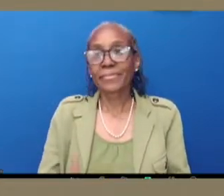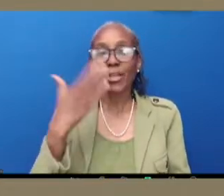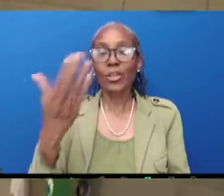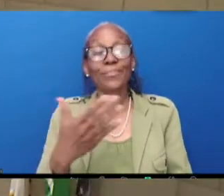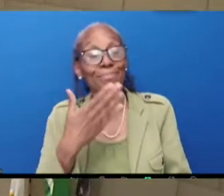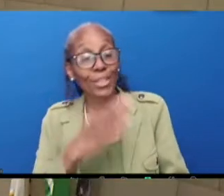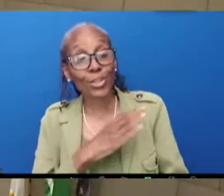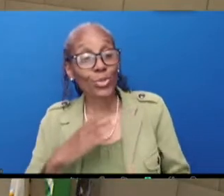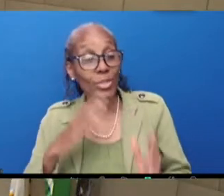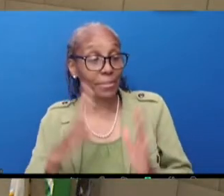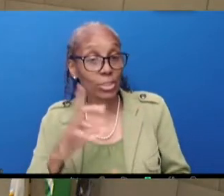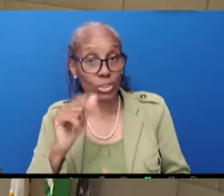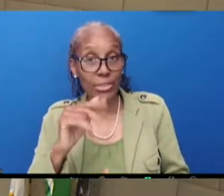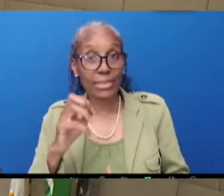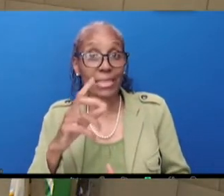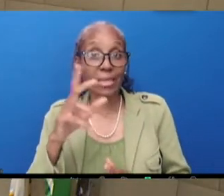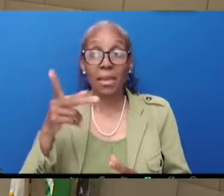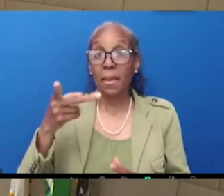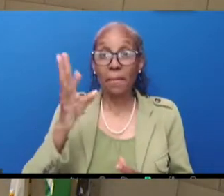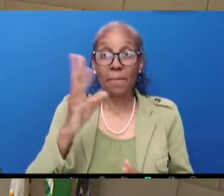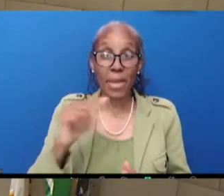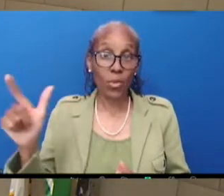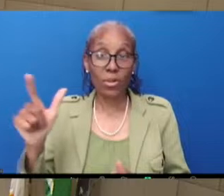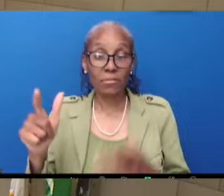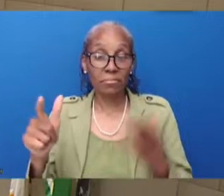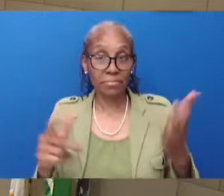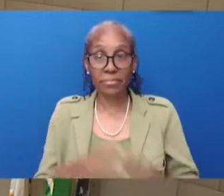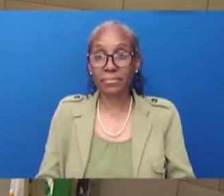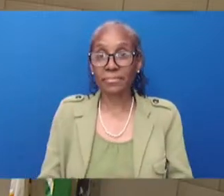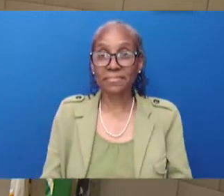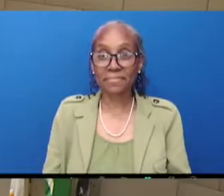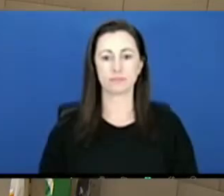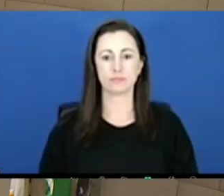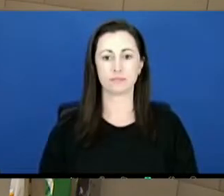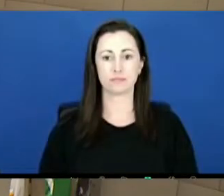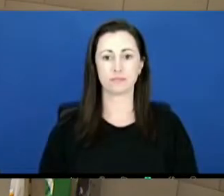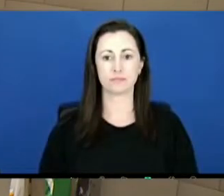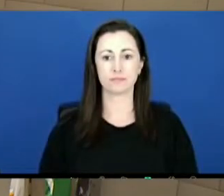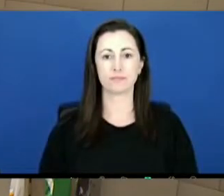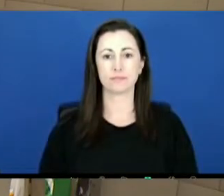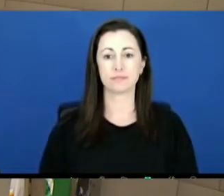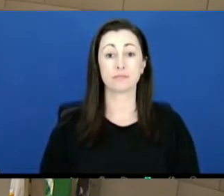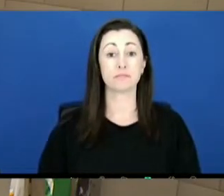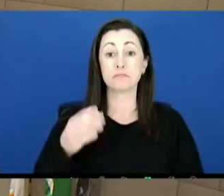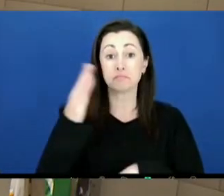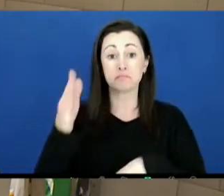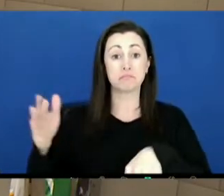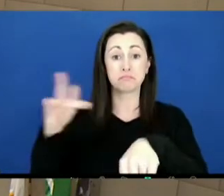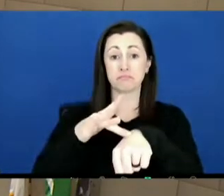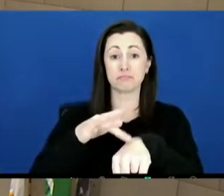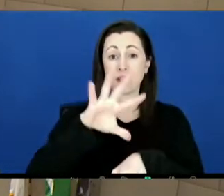THAT GOD GAVE ME. THANK YOU COMMISSIONER LEAKE.